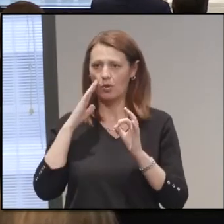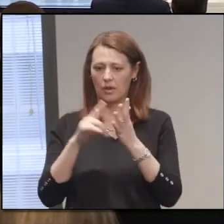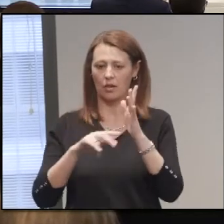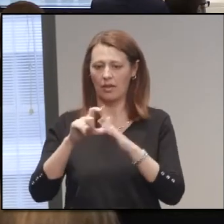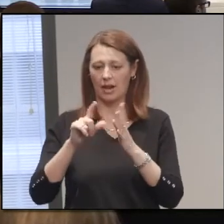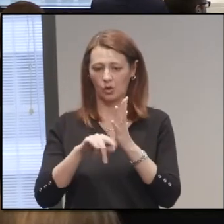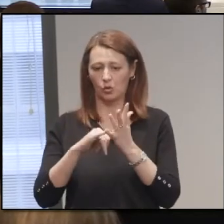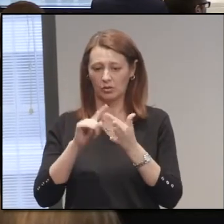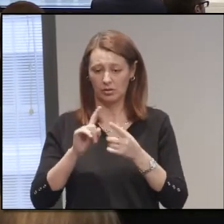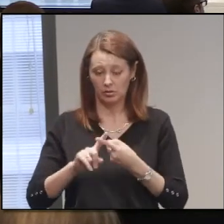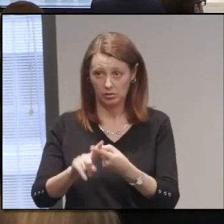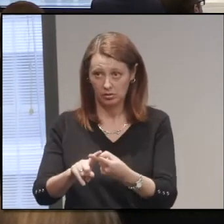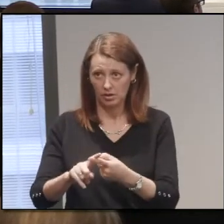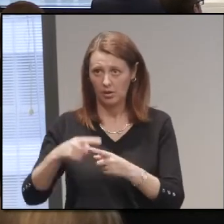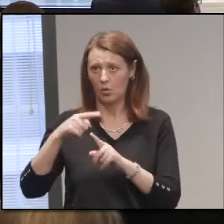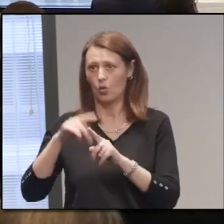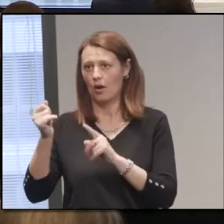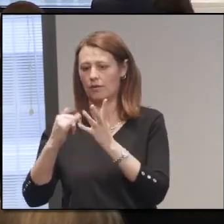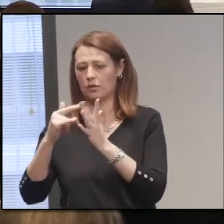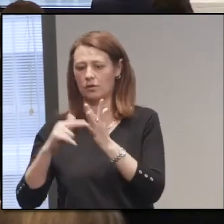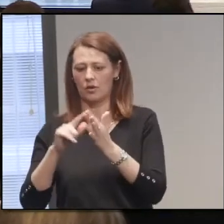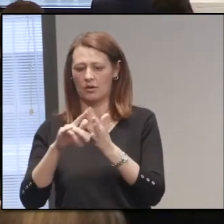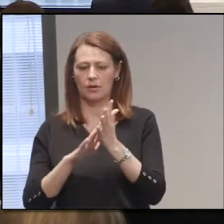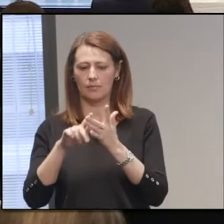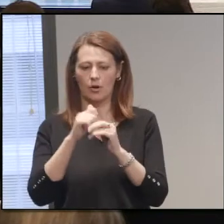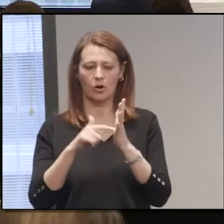or has the potential for off-site migration. This sounds like a regulatory question to me.